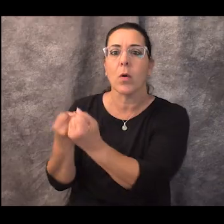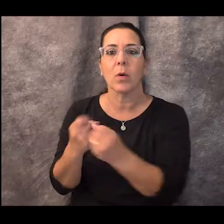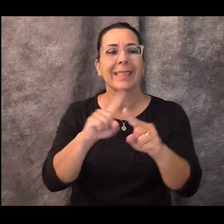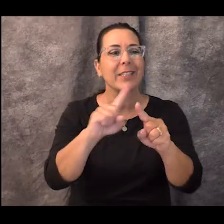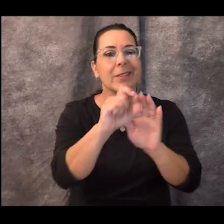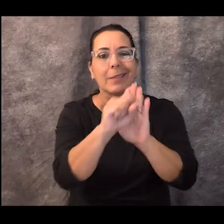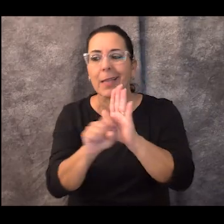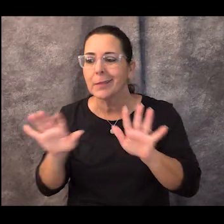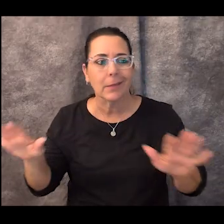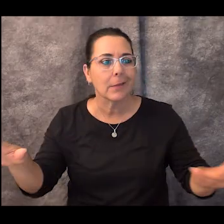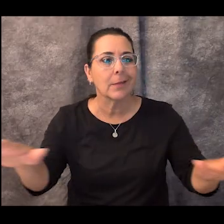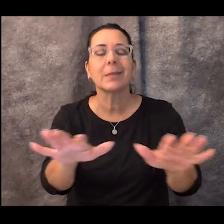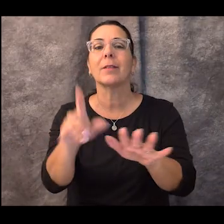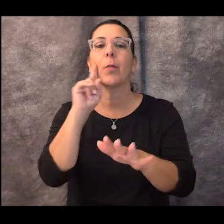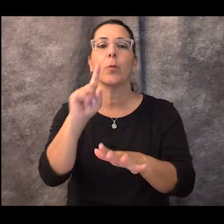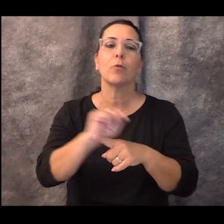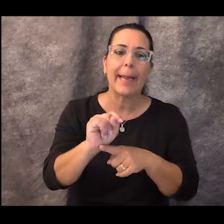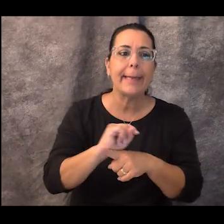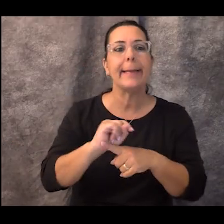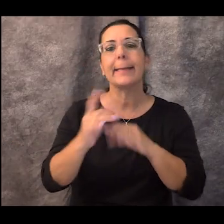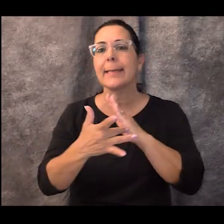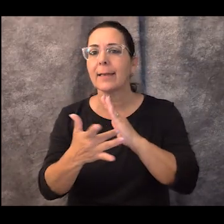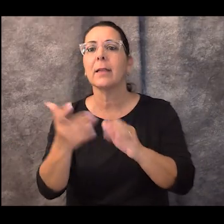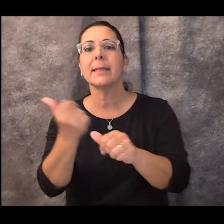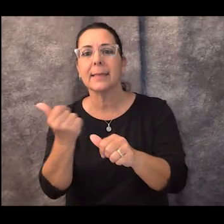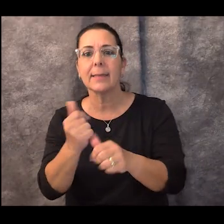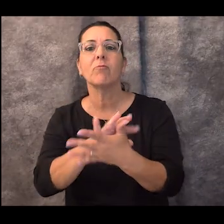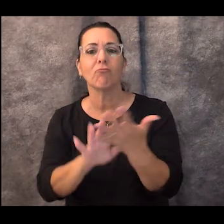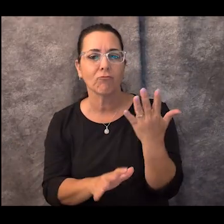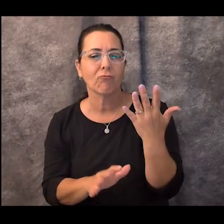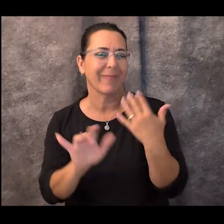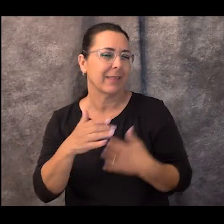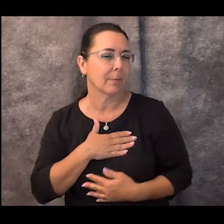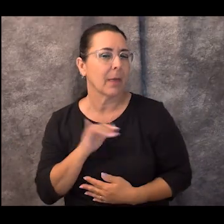That's the main thing that I do, is just talk with the people who are working on access